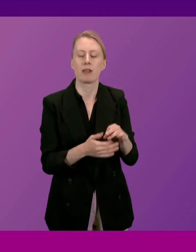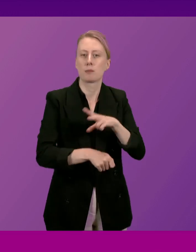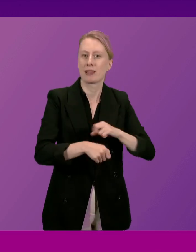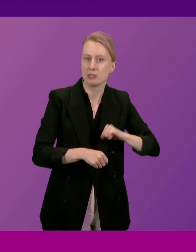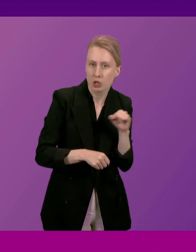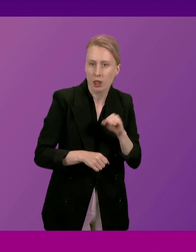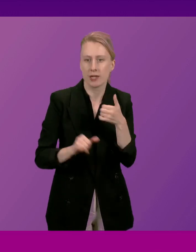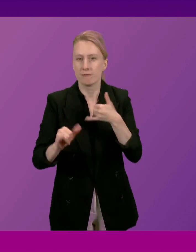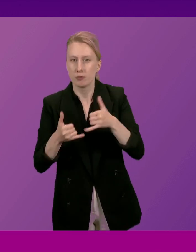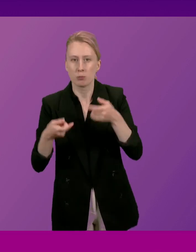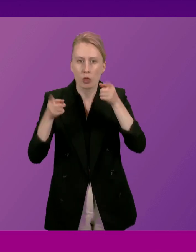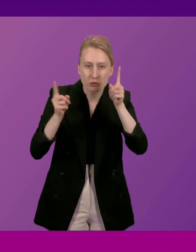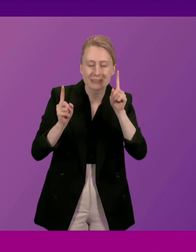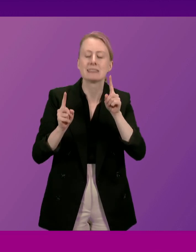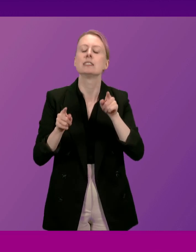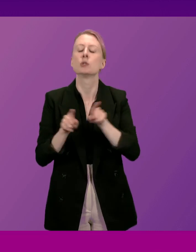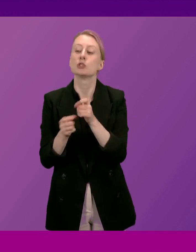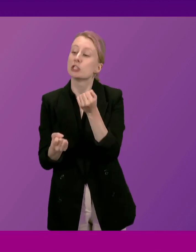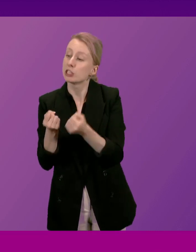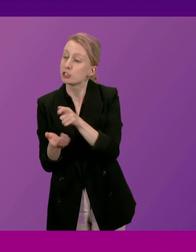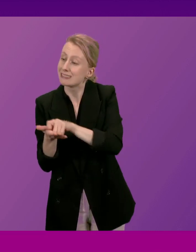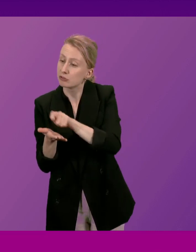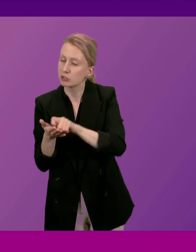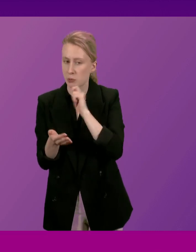football authorities, and the Cabinet Secretary for Justice and Home Affairs will shortly hold a